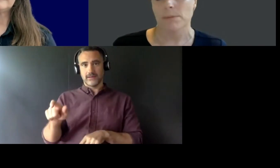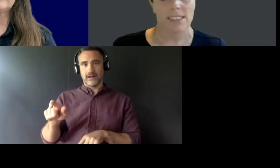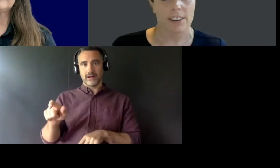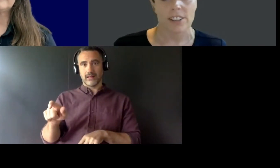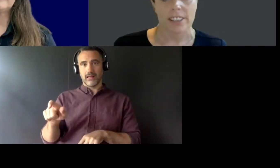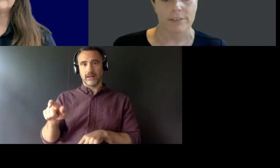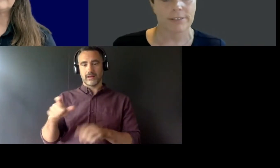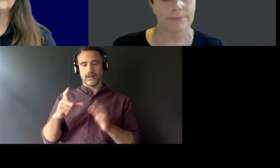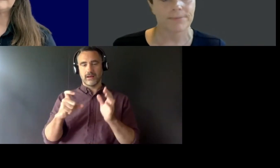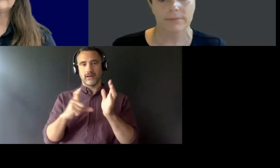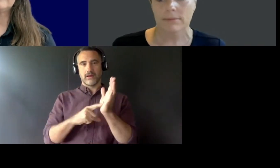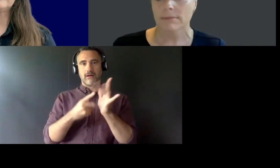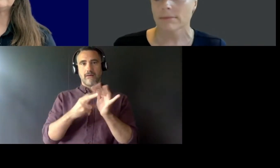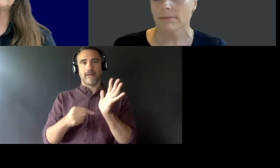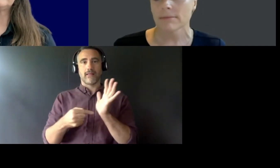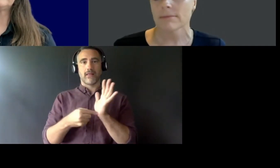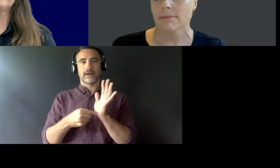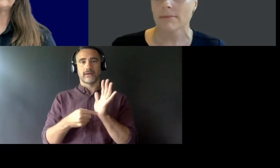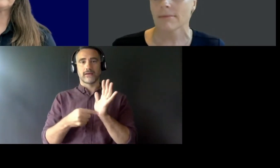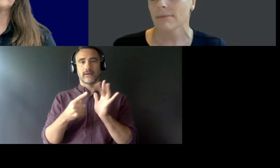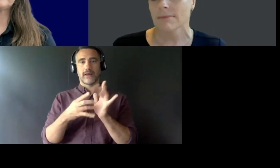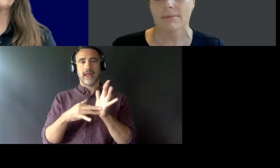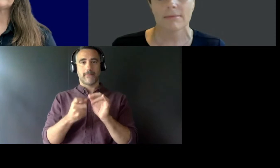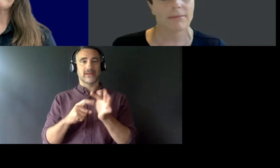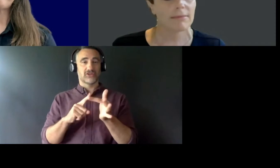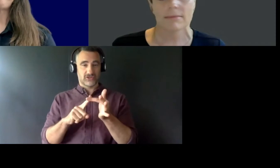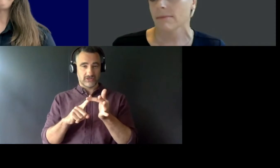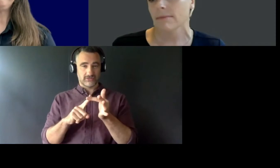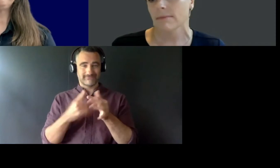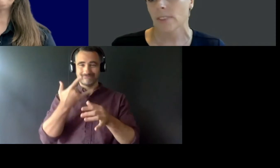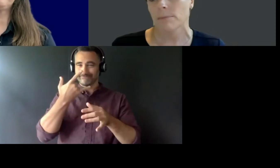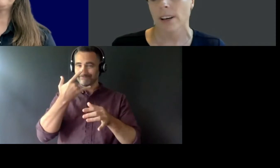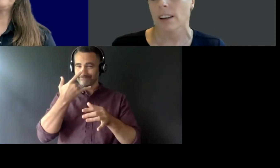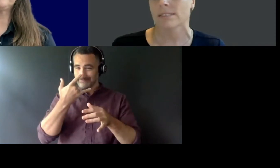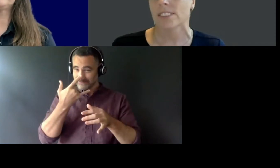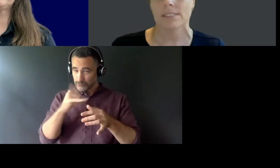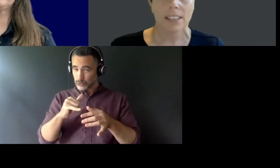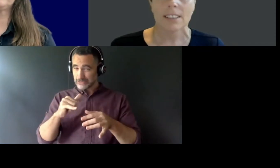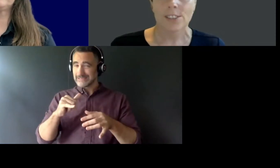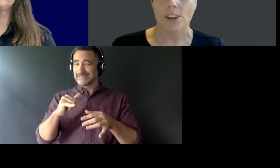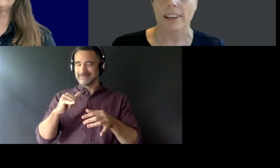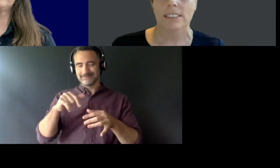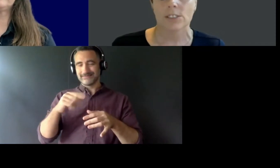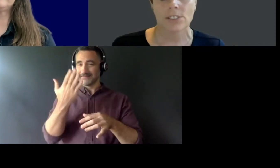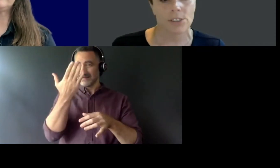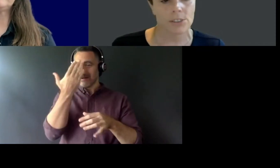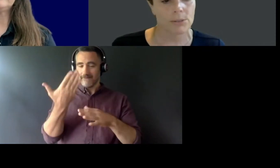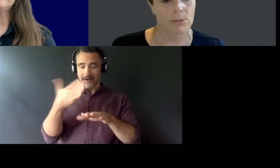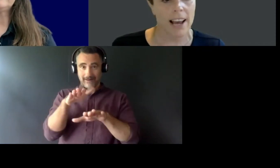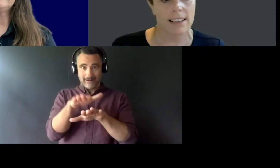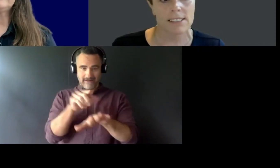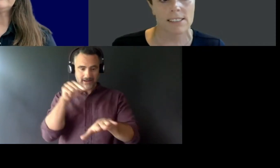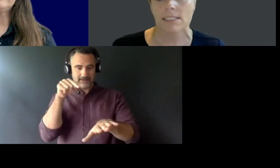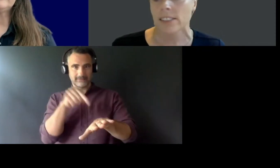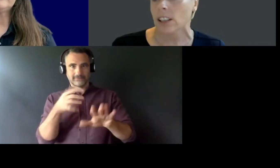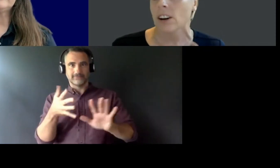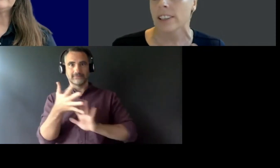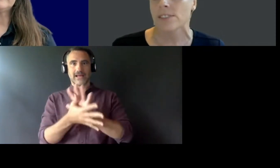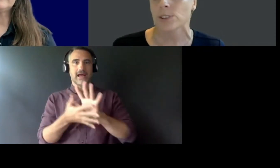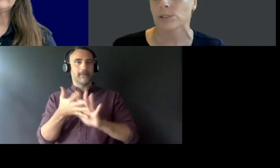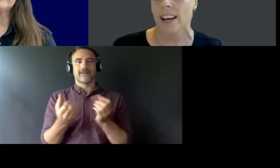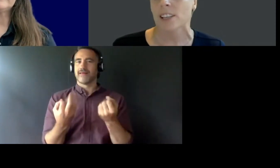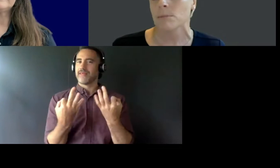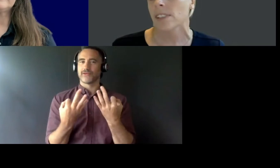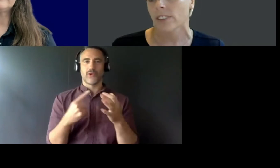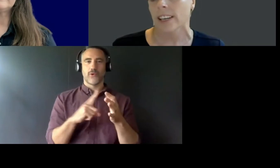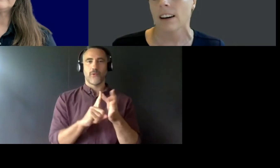decorative. As the client's full name is on the cover,